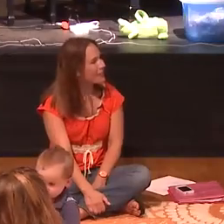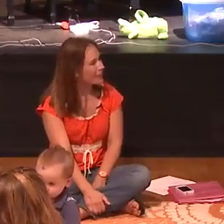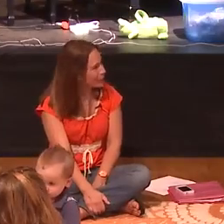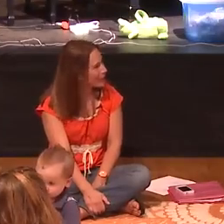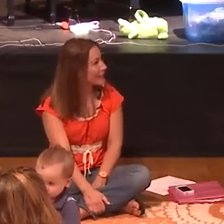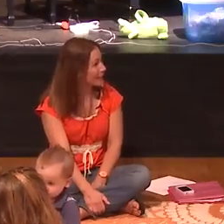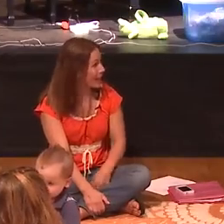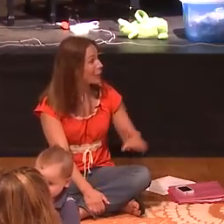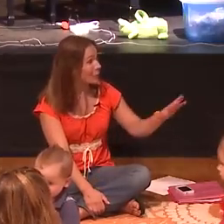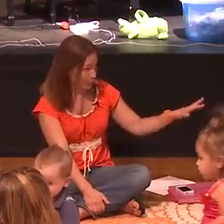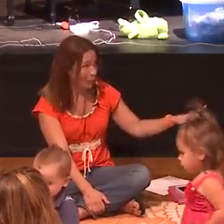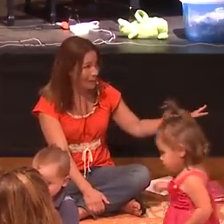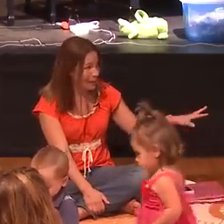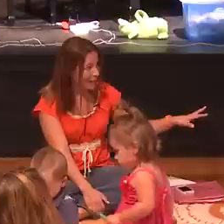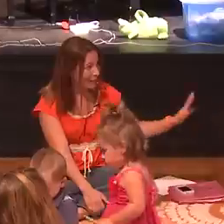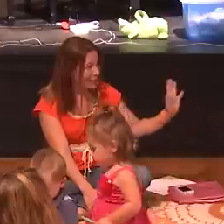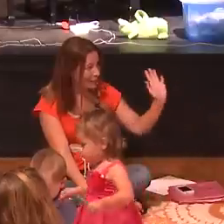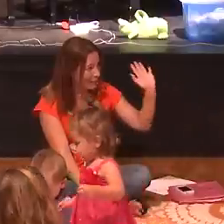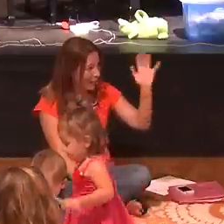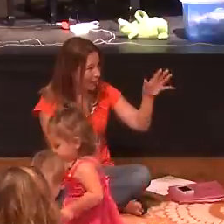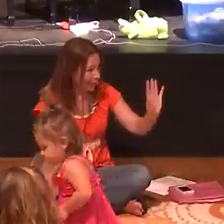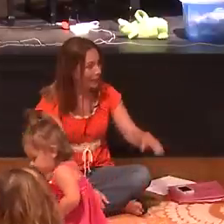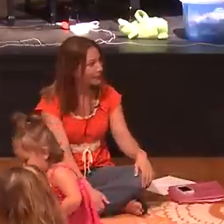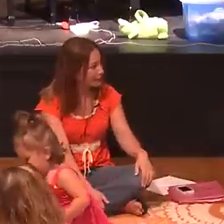Fewer. And you experienced that or was that just like...? Yes.